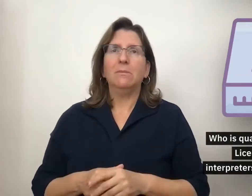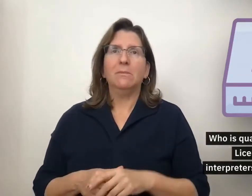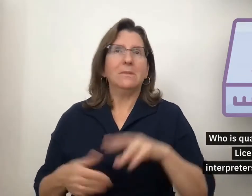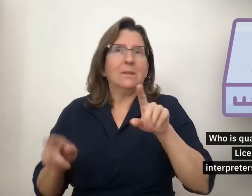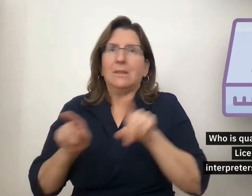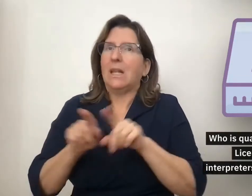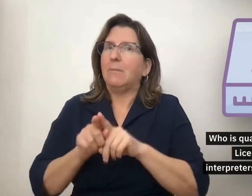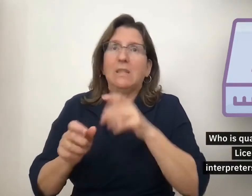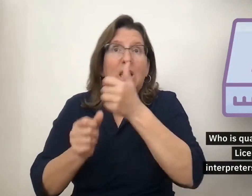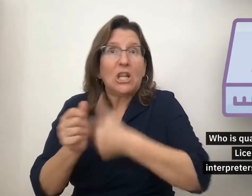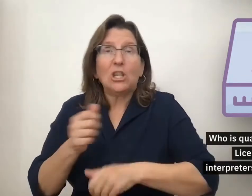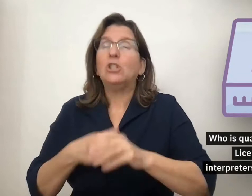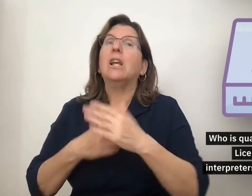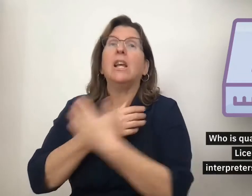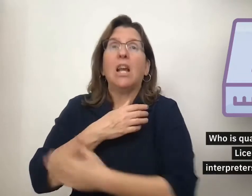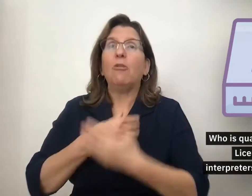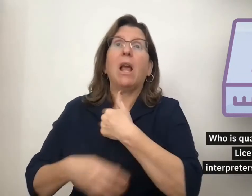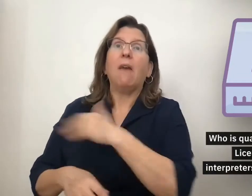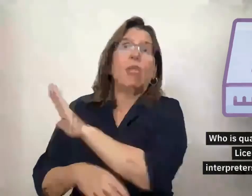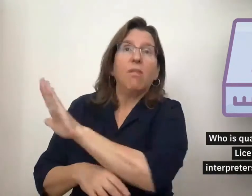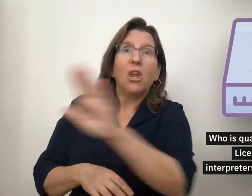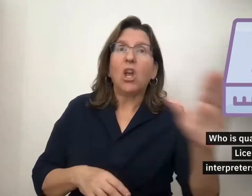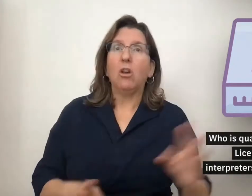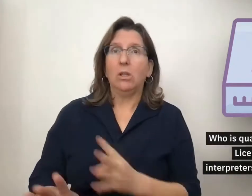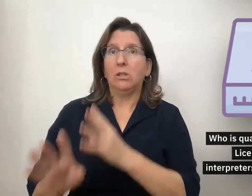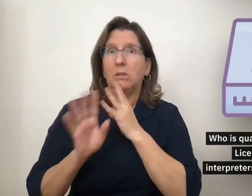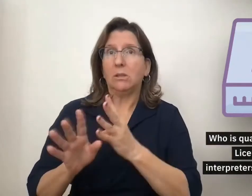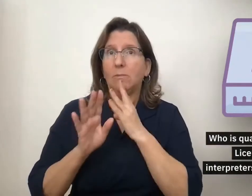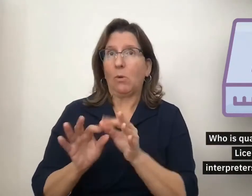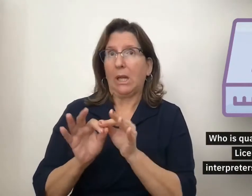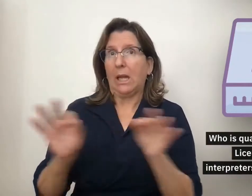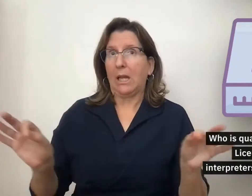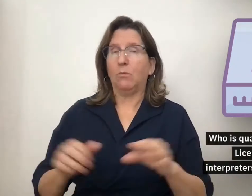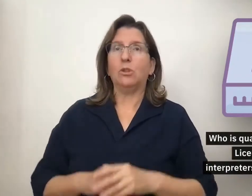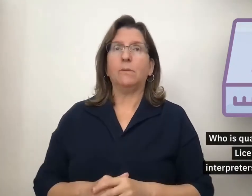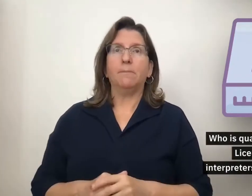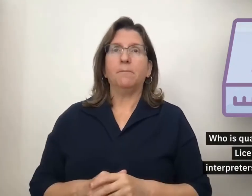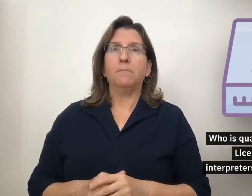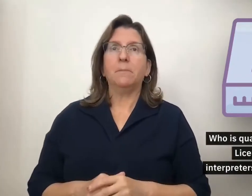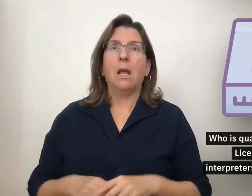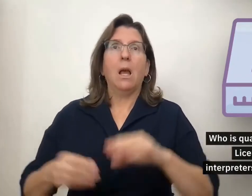Just as each country has at least one spoken language.